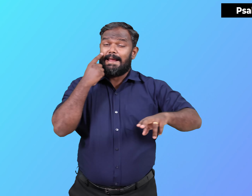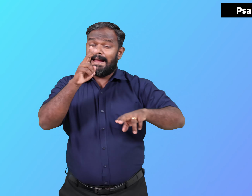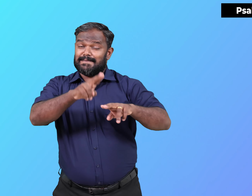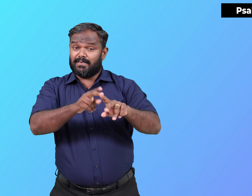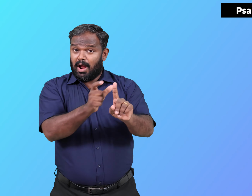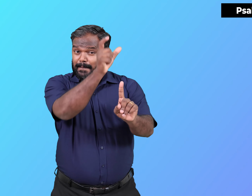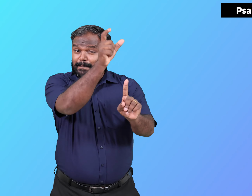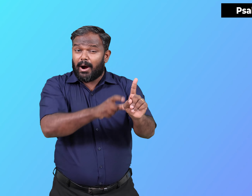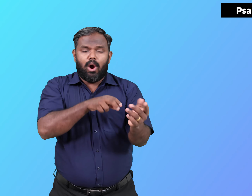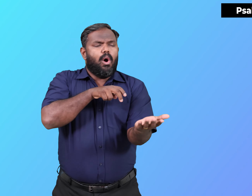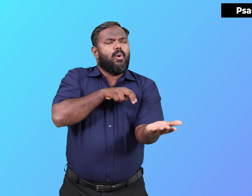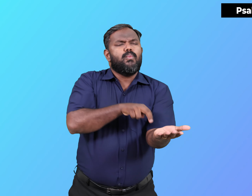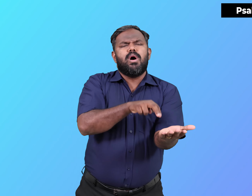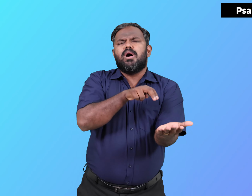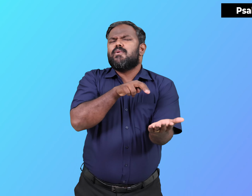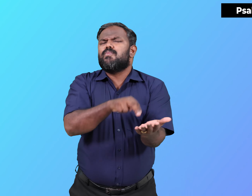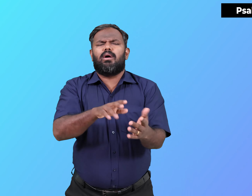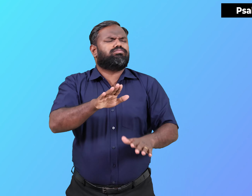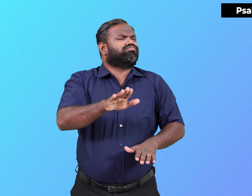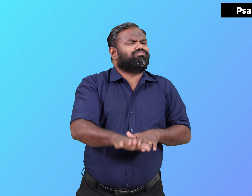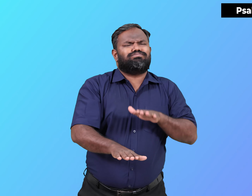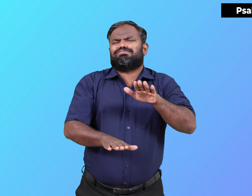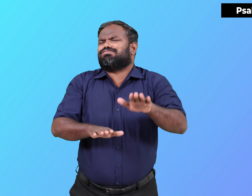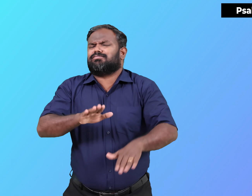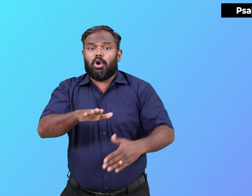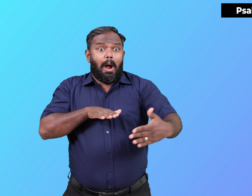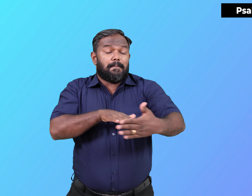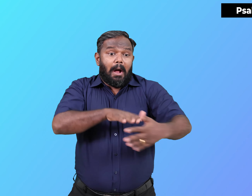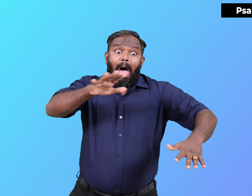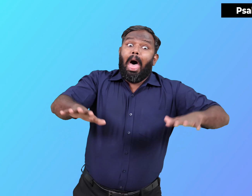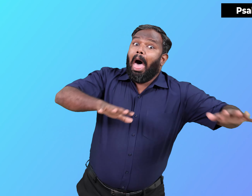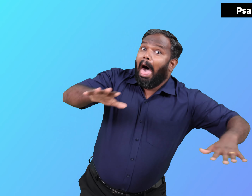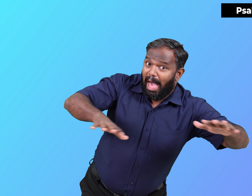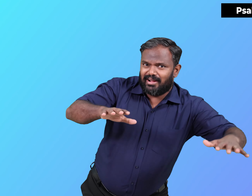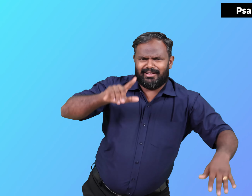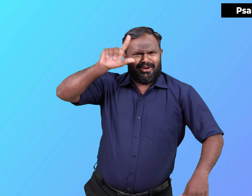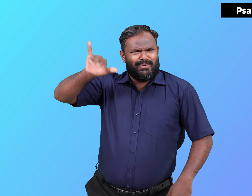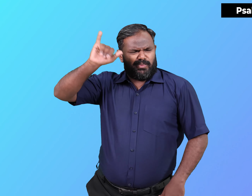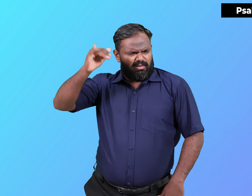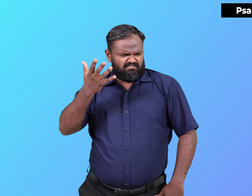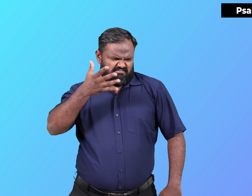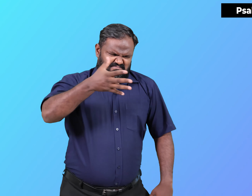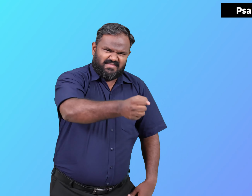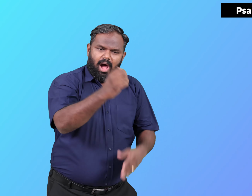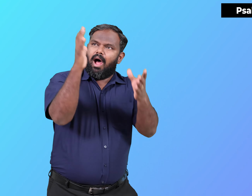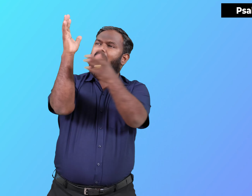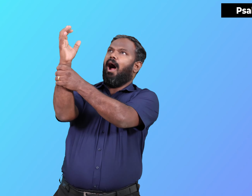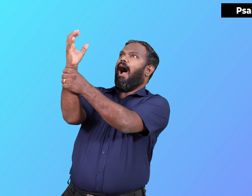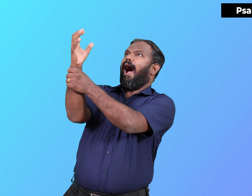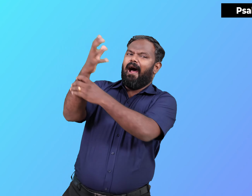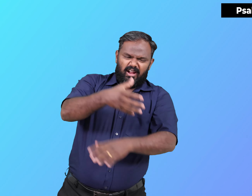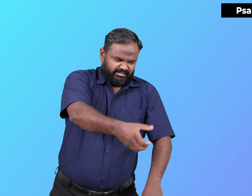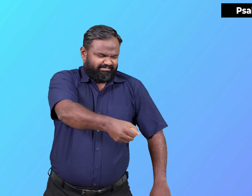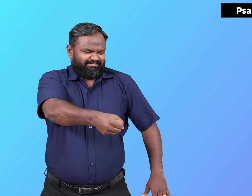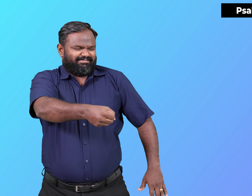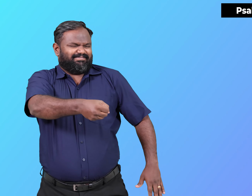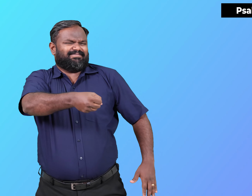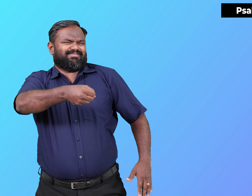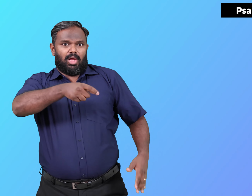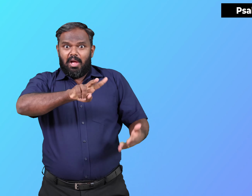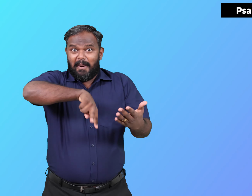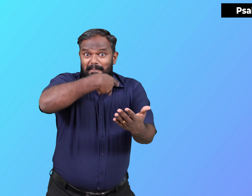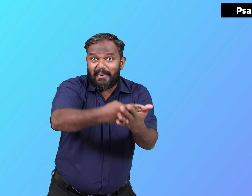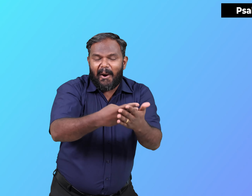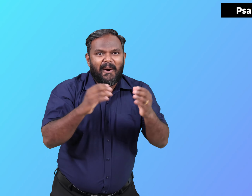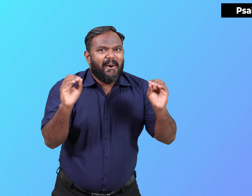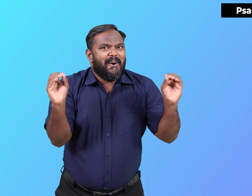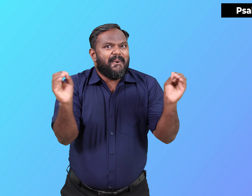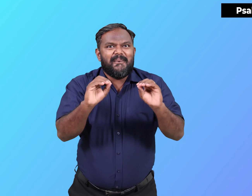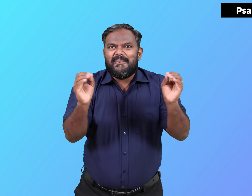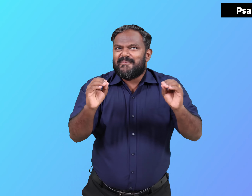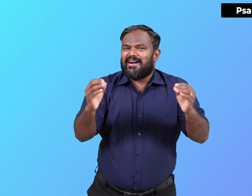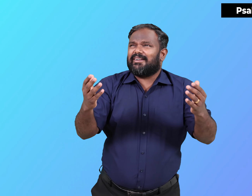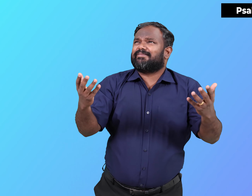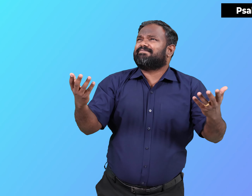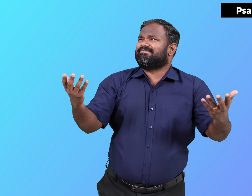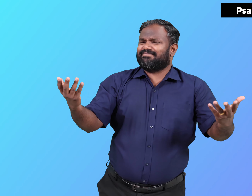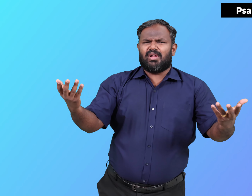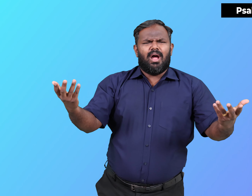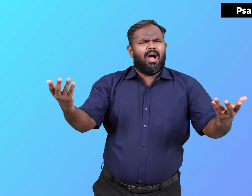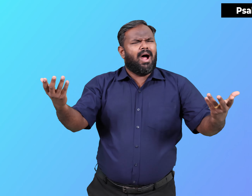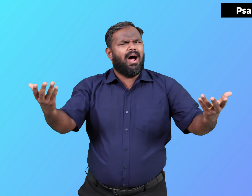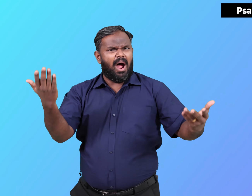If they stumble, they will not fall, because the LORD reaches out to steady them.